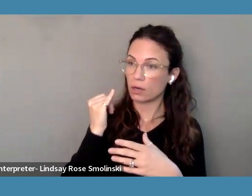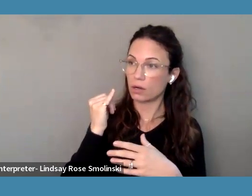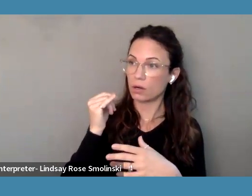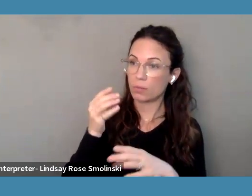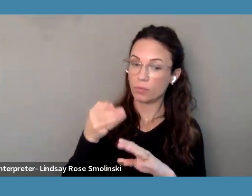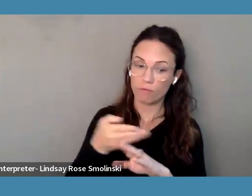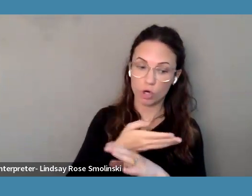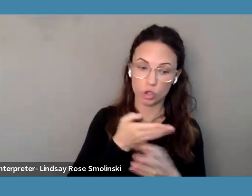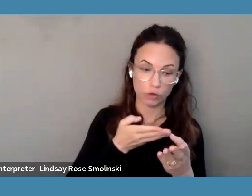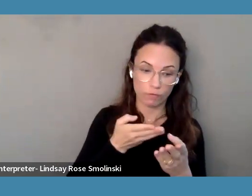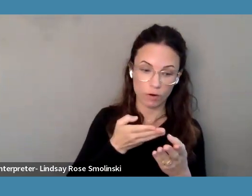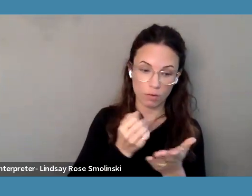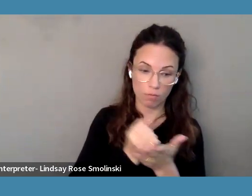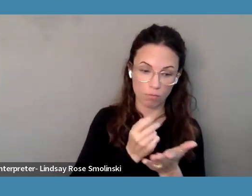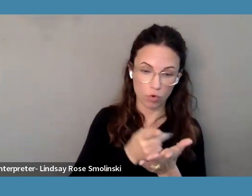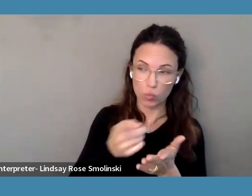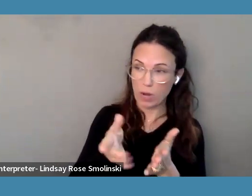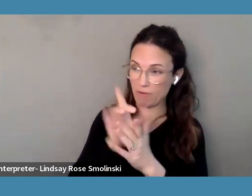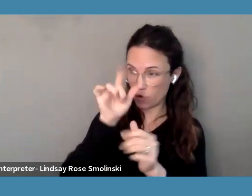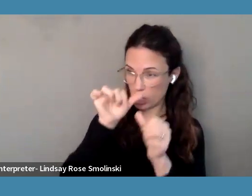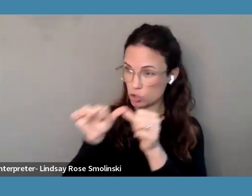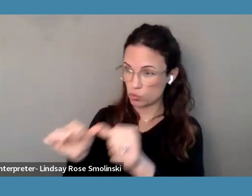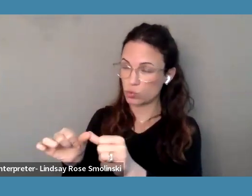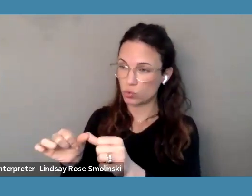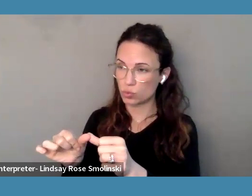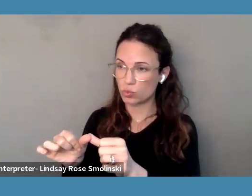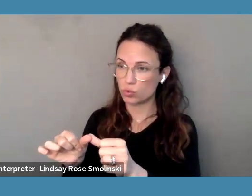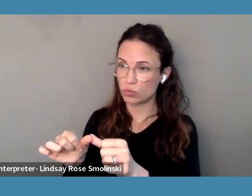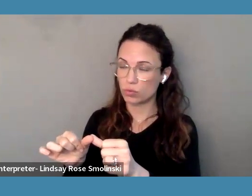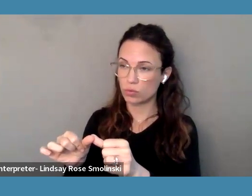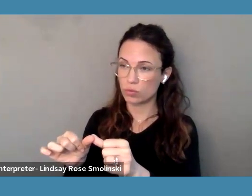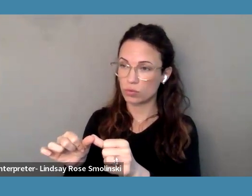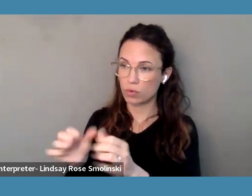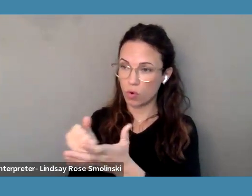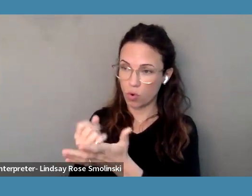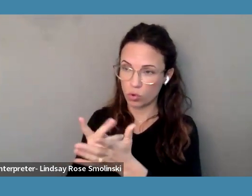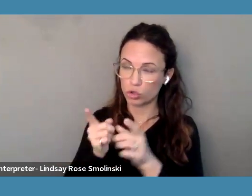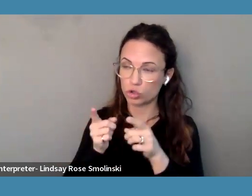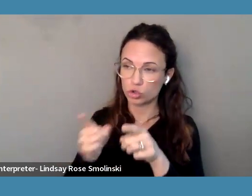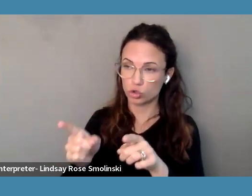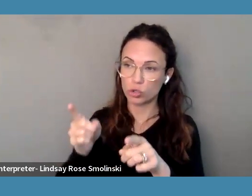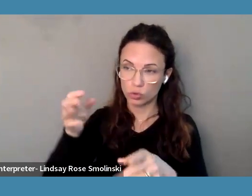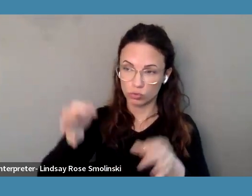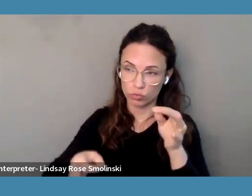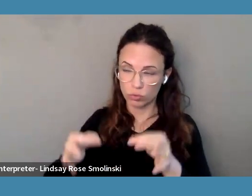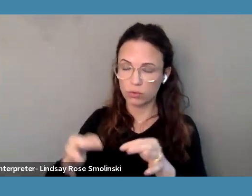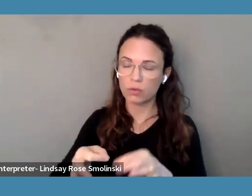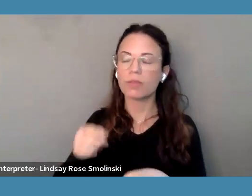to continue, that they continue to authorize during the fair hearing process, they will continue